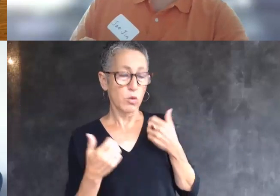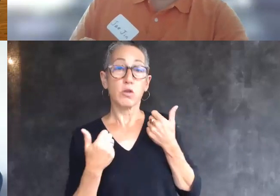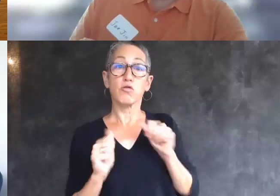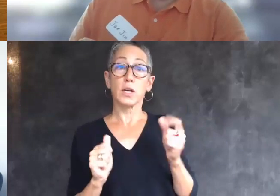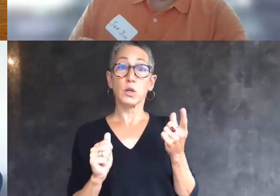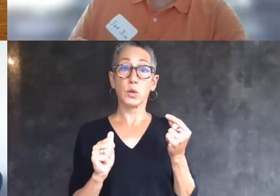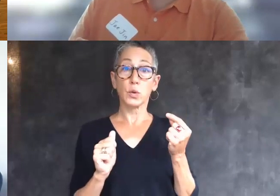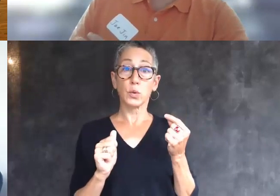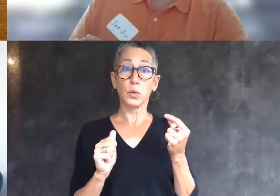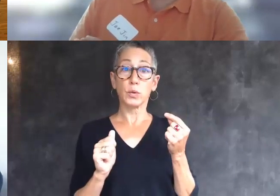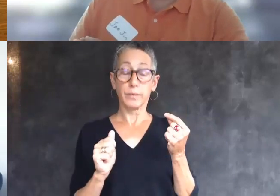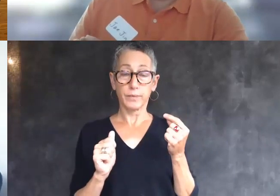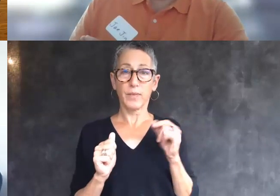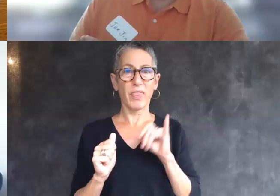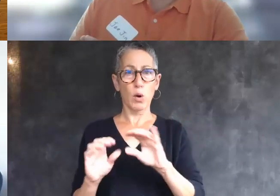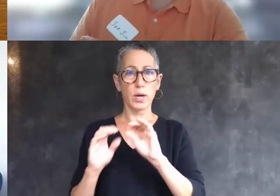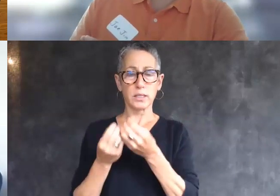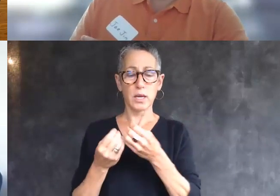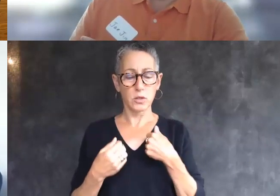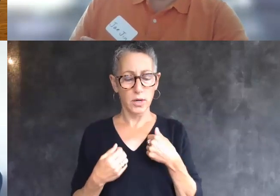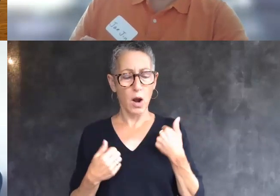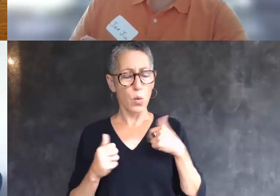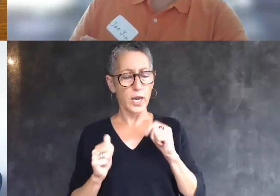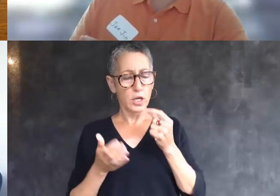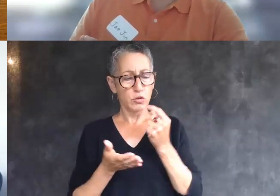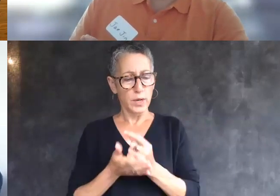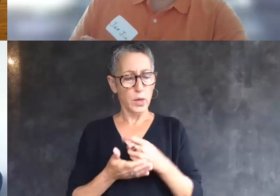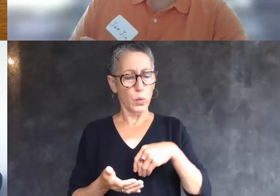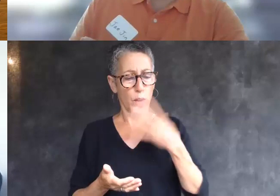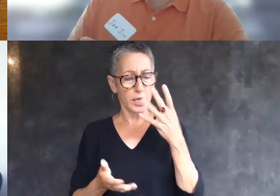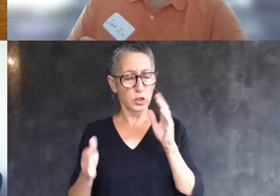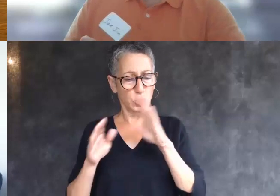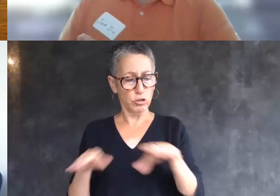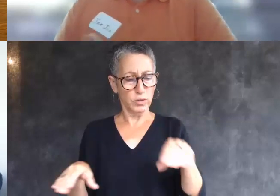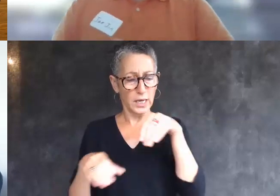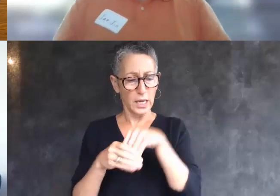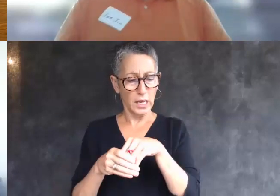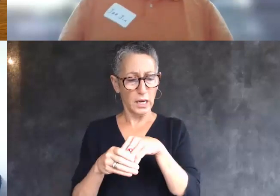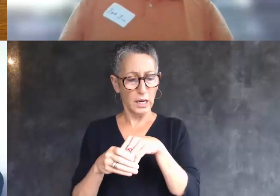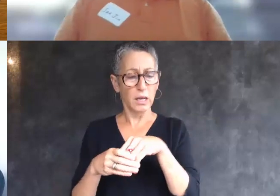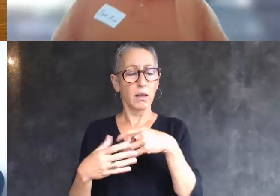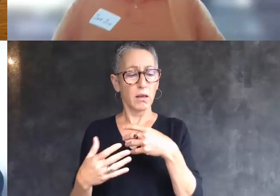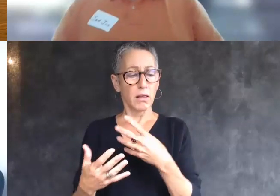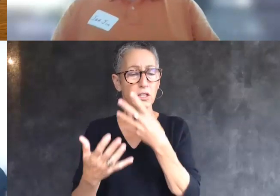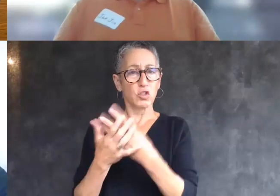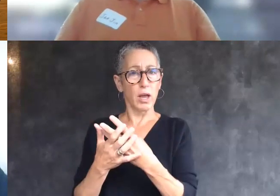are we treating White children in the juvenile legal system similar to Black children in the juvenile legal system?